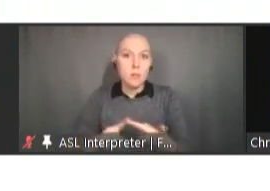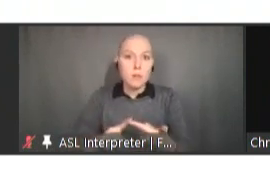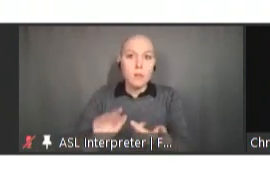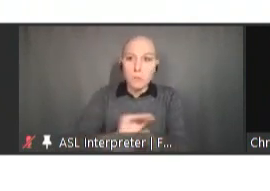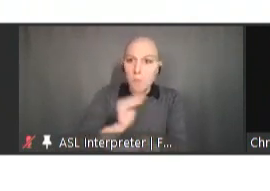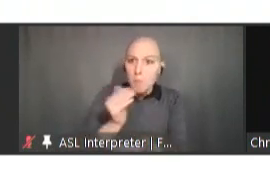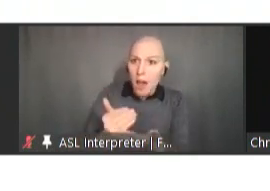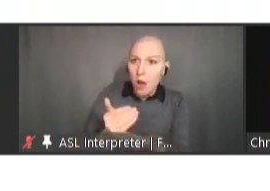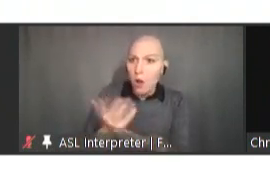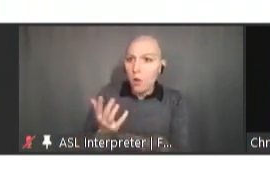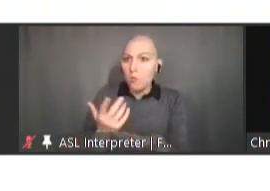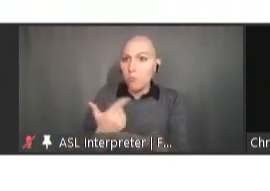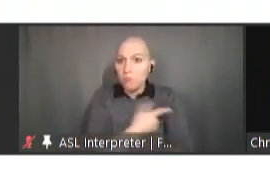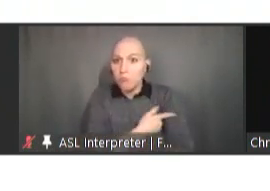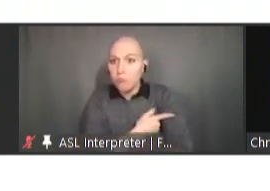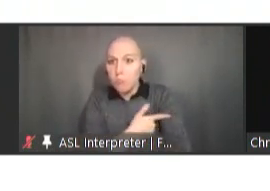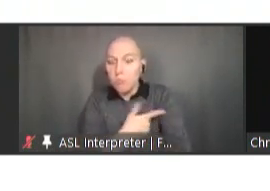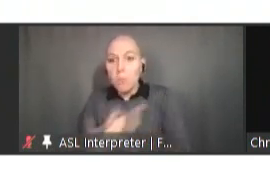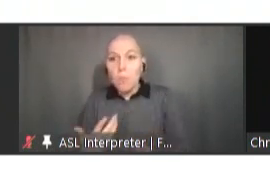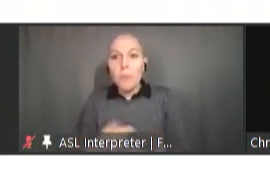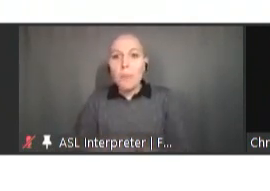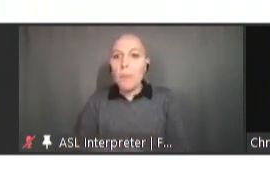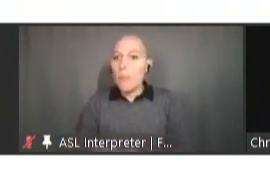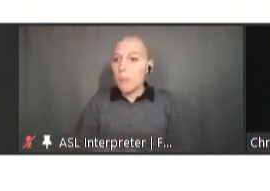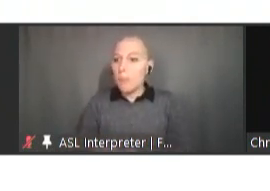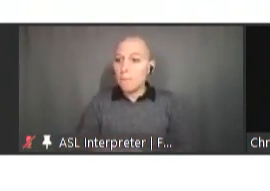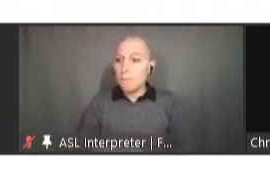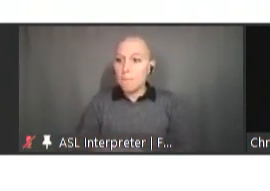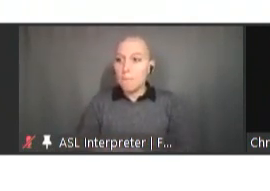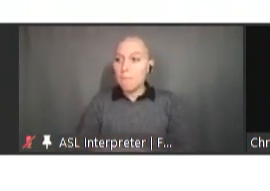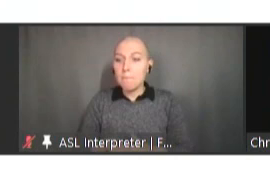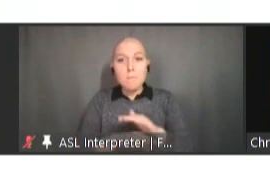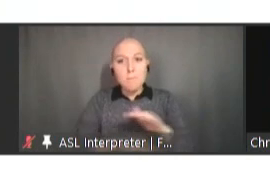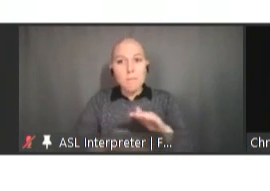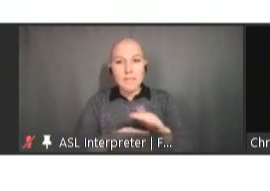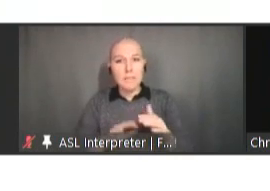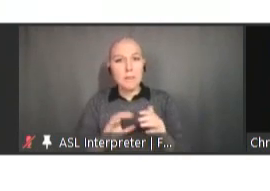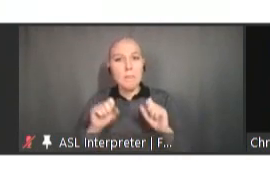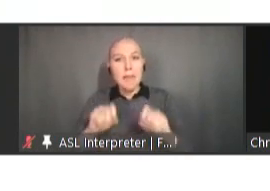you know, basically being able to get to the answer much quicker than having to conduct